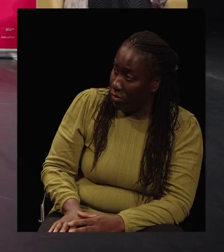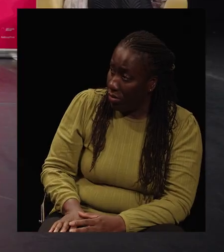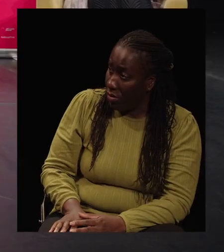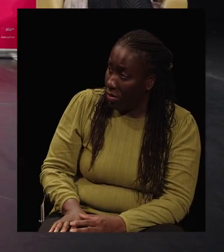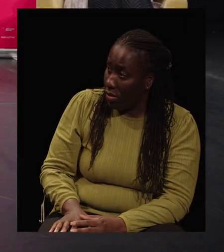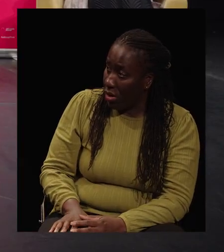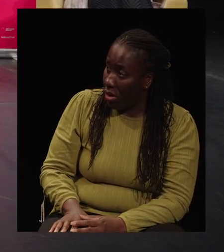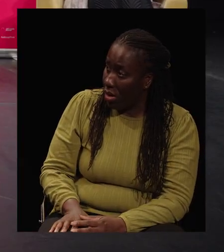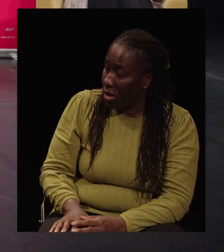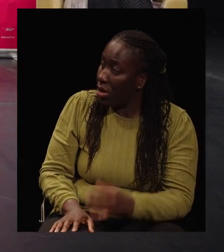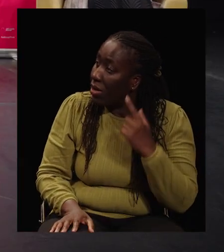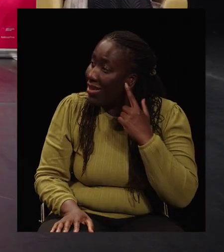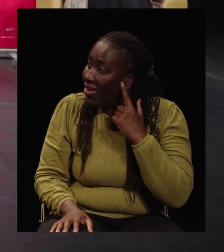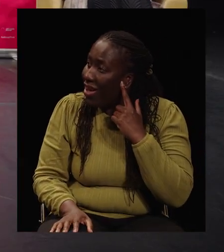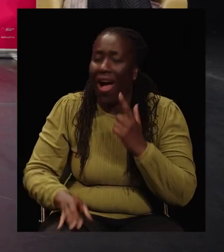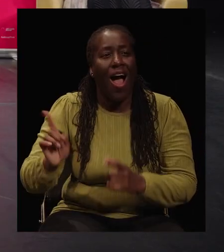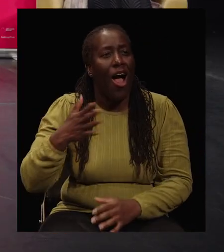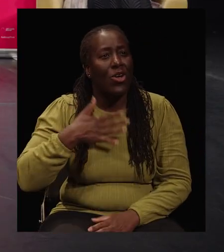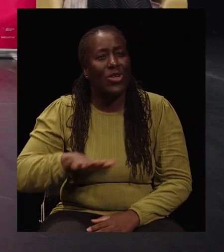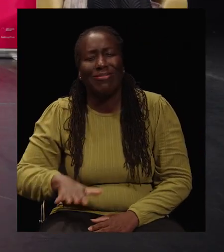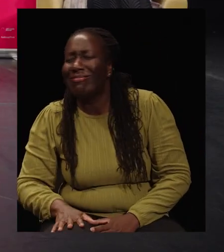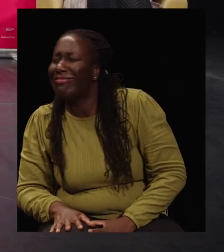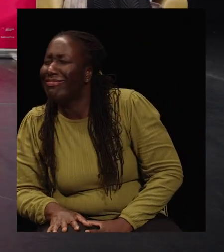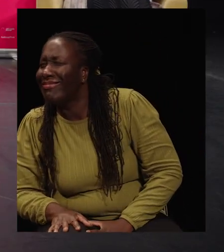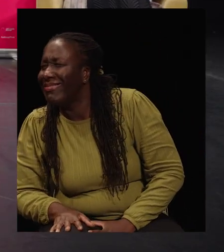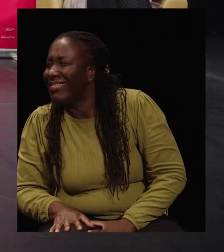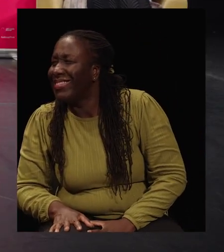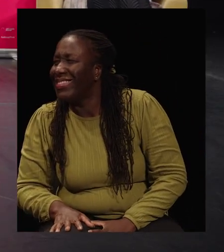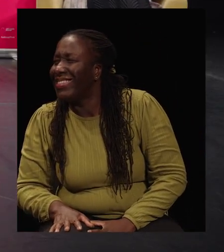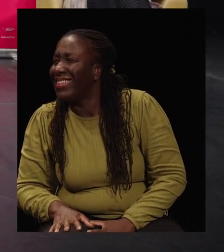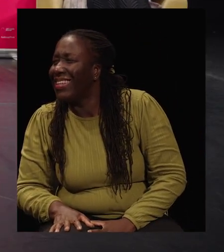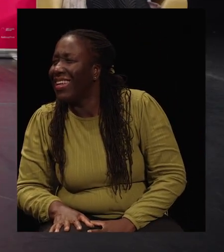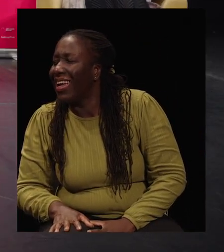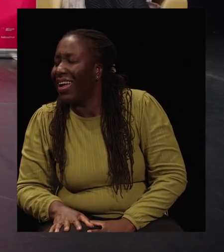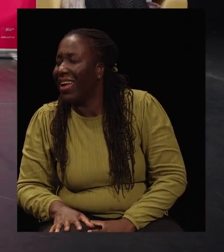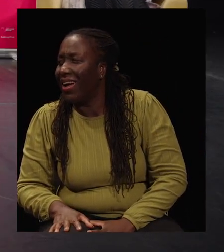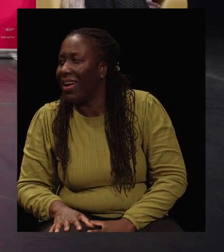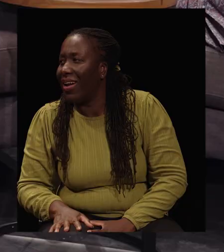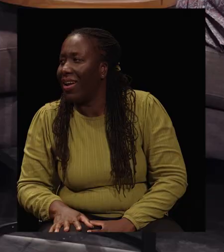What would be your priority? I'd pocket it for myself. No, I'm joking. Buy another jumper. Maybe.